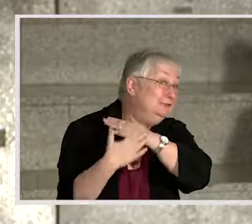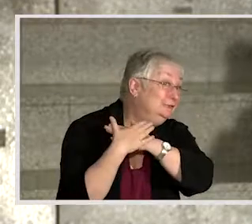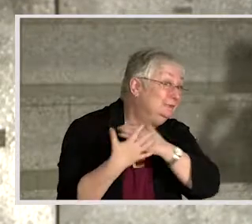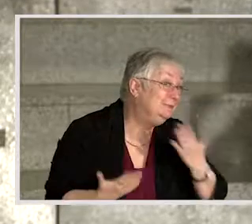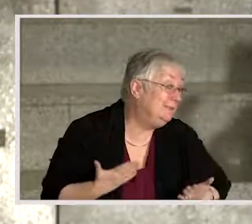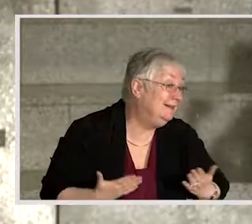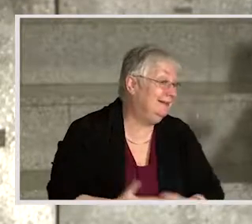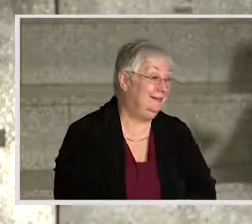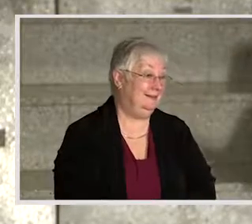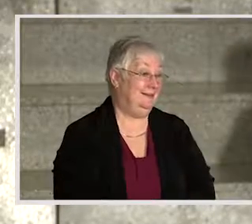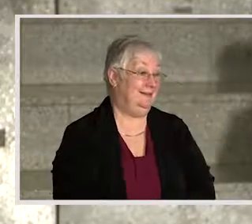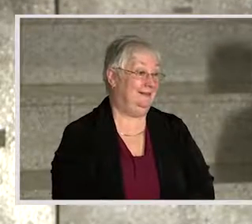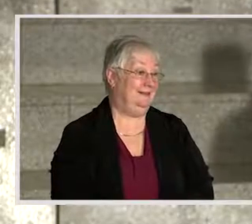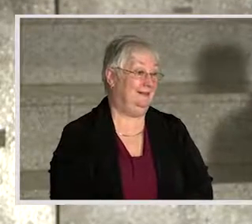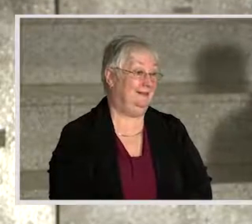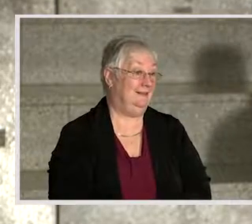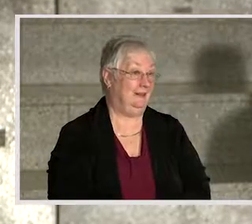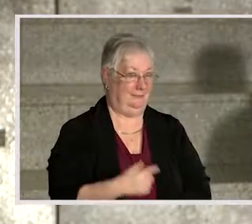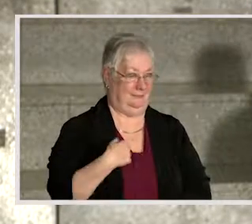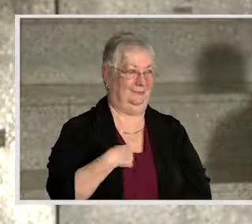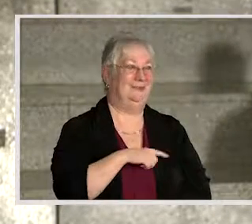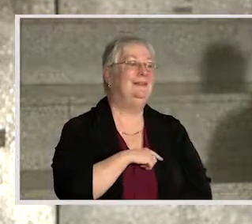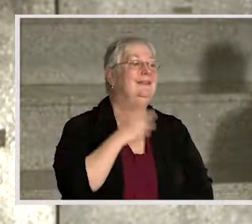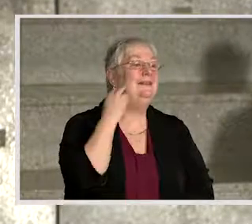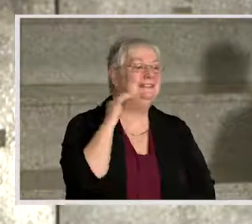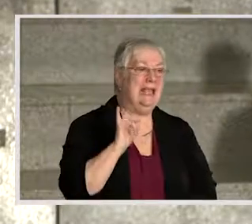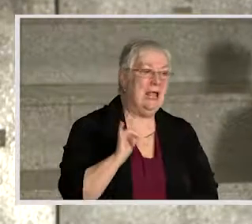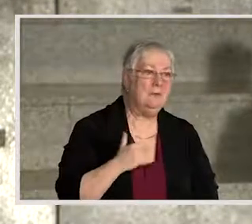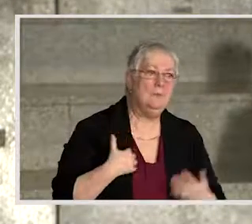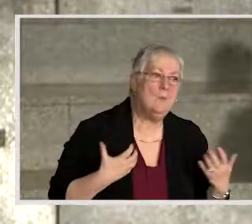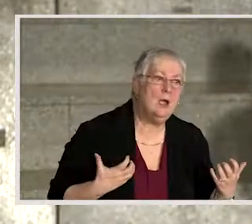THAT REDUCED THE AMOUNT OF INCOME THAT YOU HAVE COMING IN,